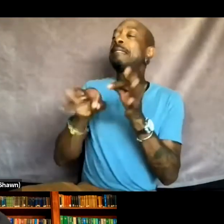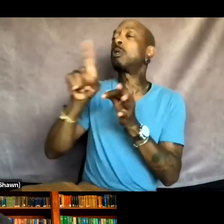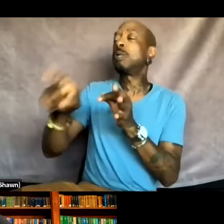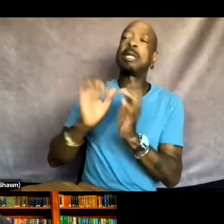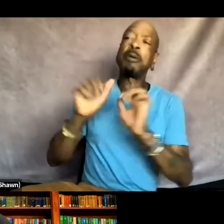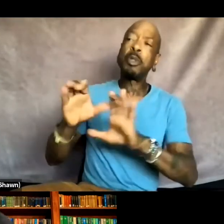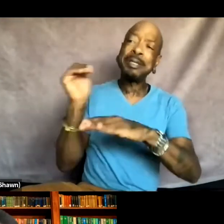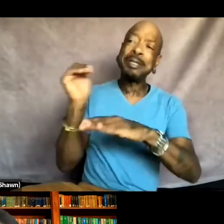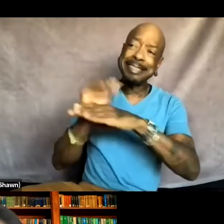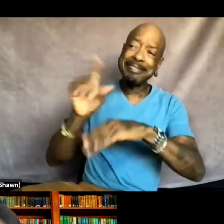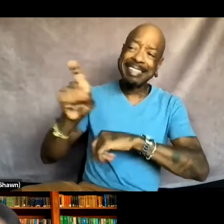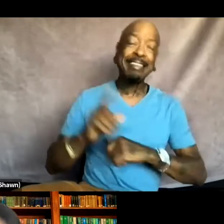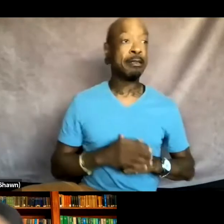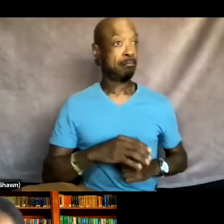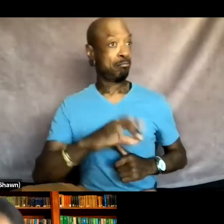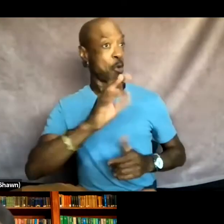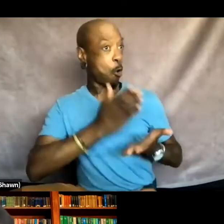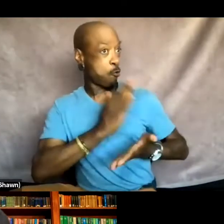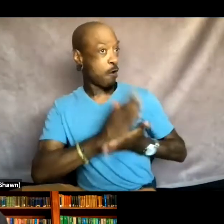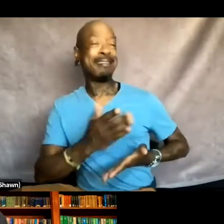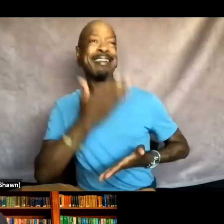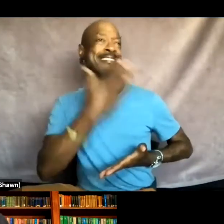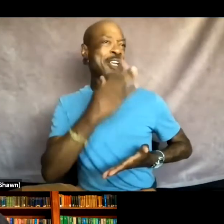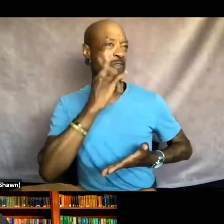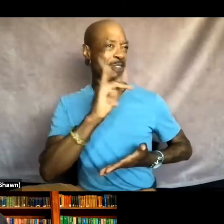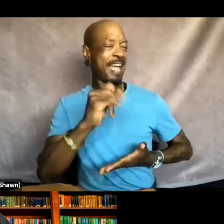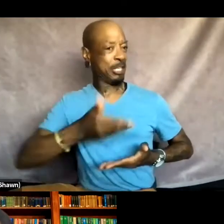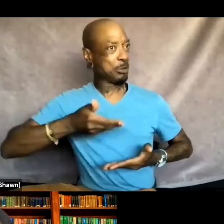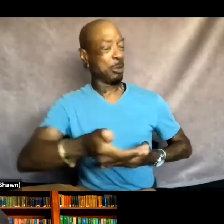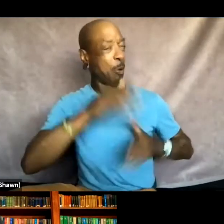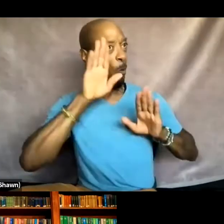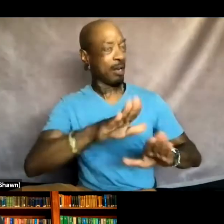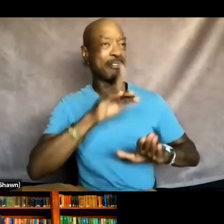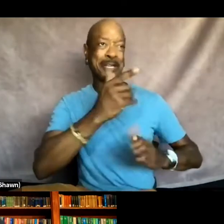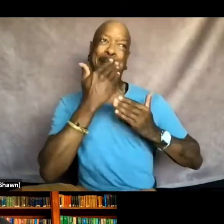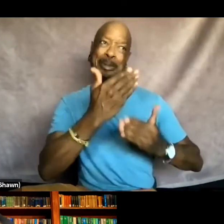Keah Brown: First of all, thank you for that intro was wonderful I really appreciate it